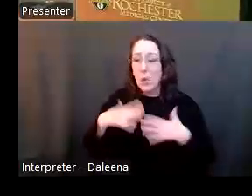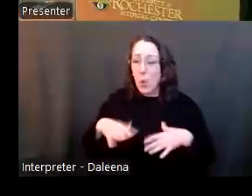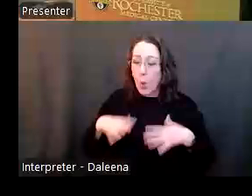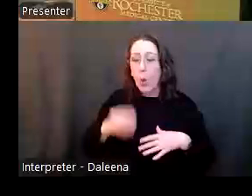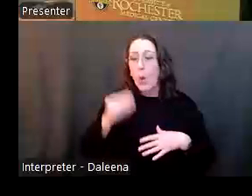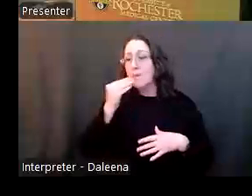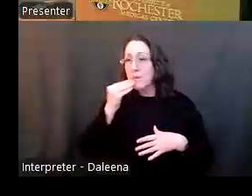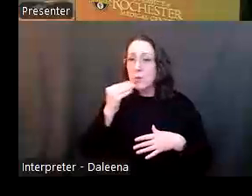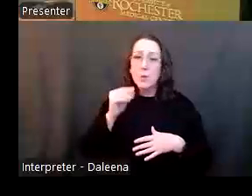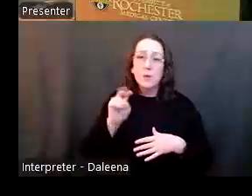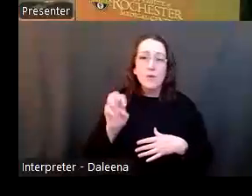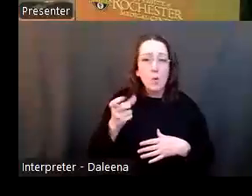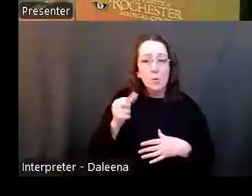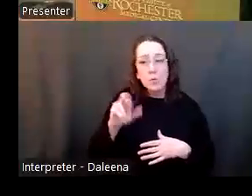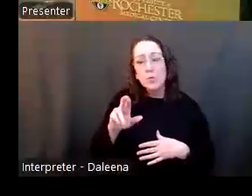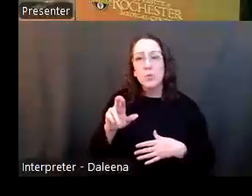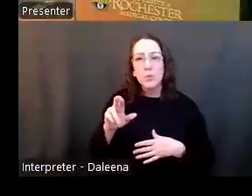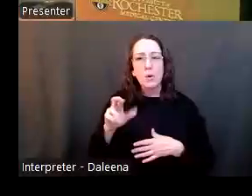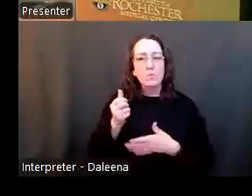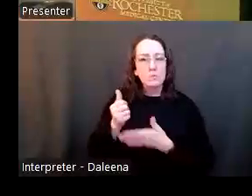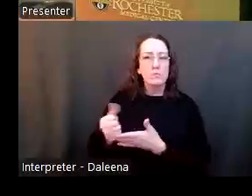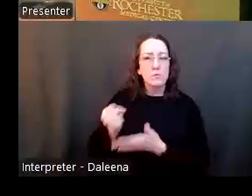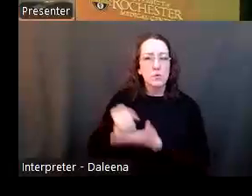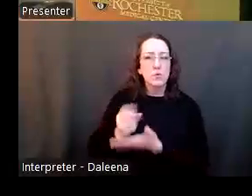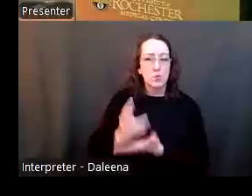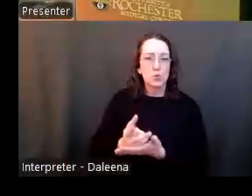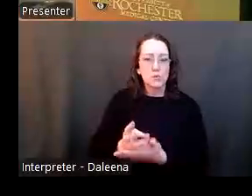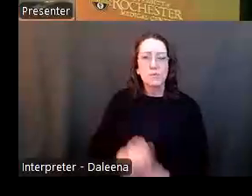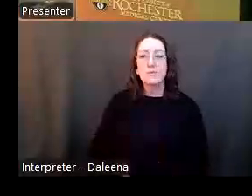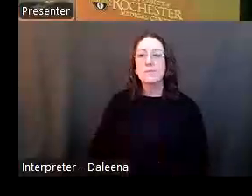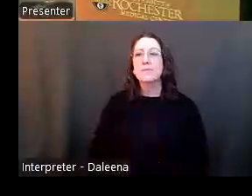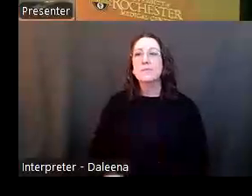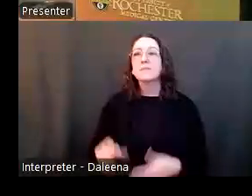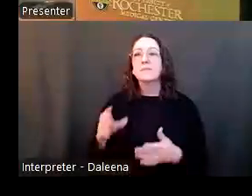voucher that um we assist with with social work um and then locating their belongings because a